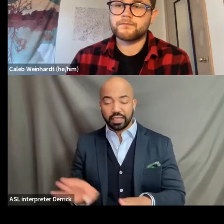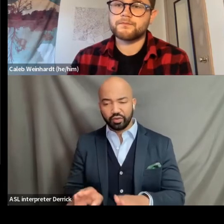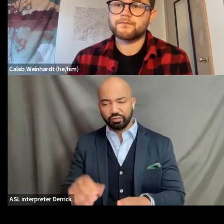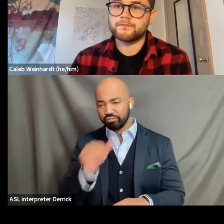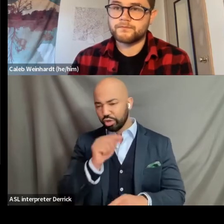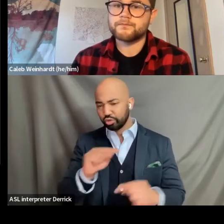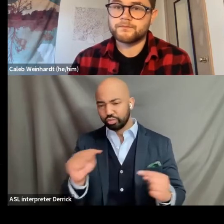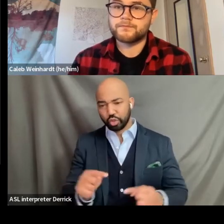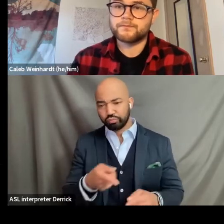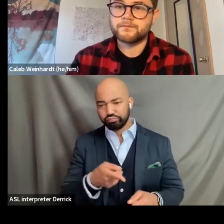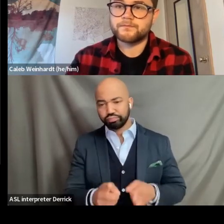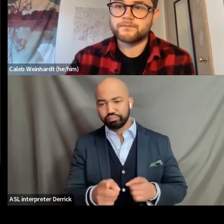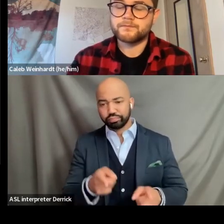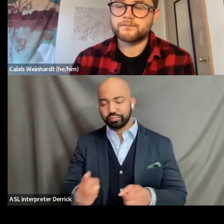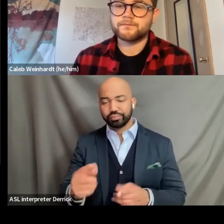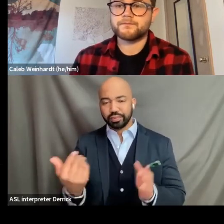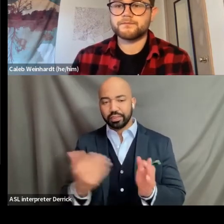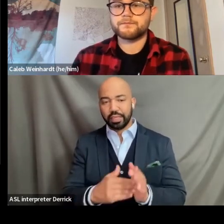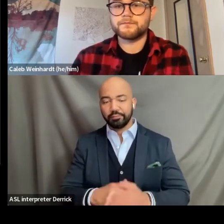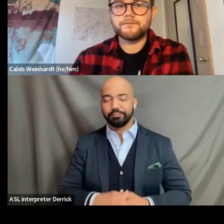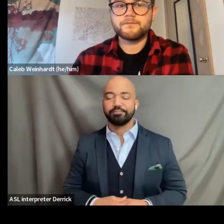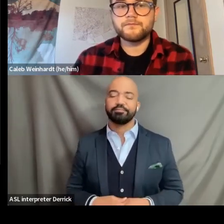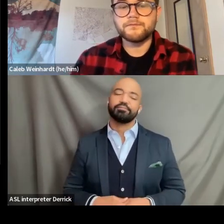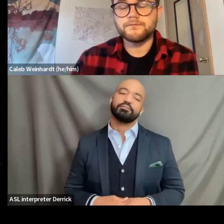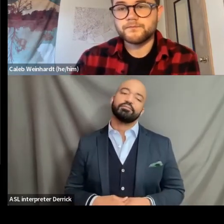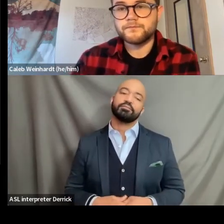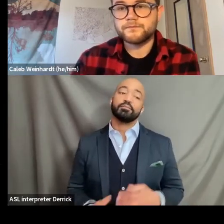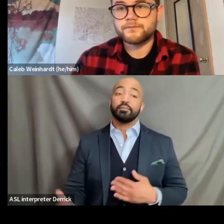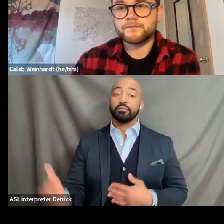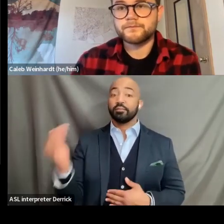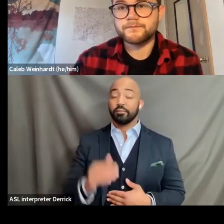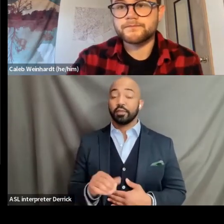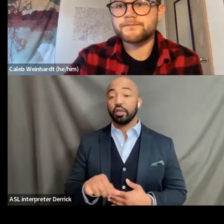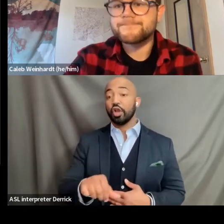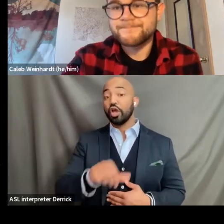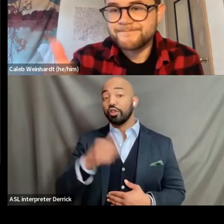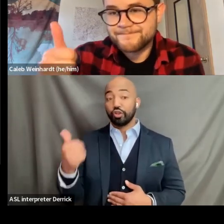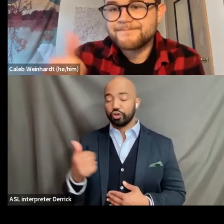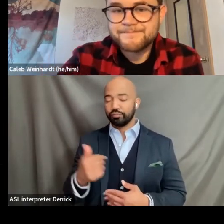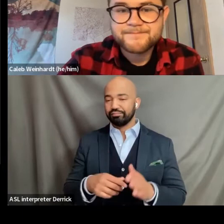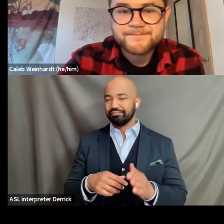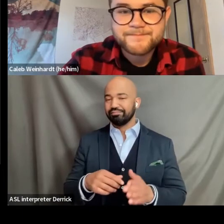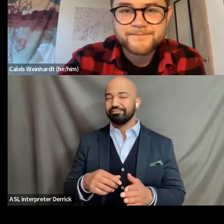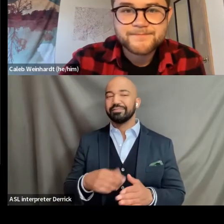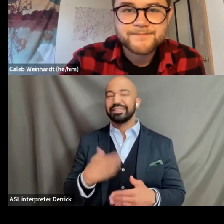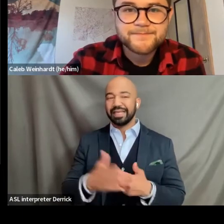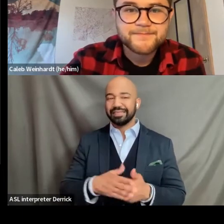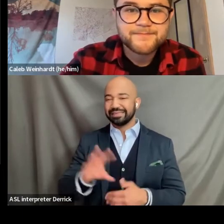So the next one of the trans ACEs is minority stress and Caleb, if you're willing, could you read the next slide too please?